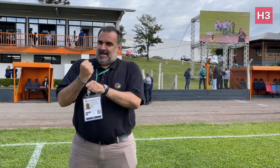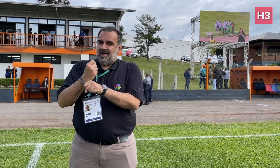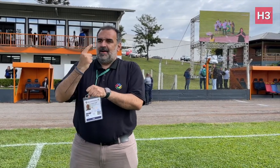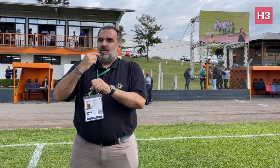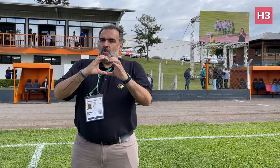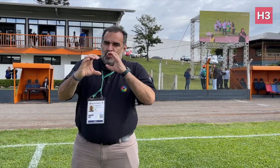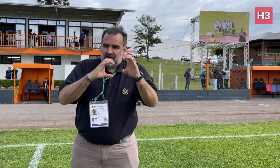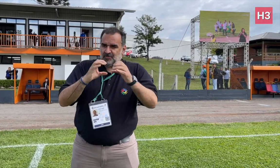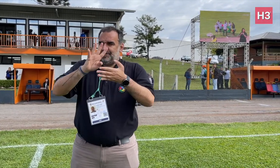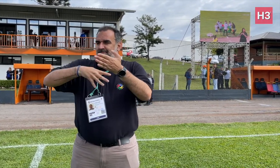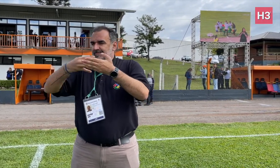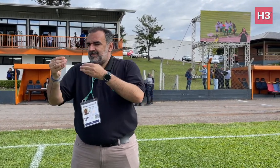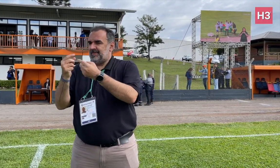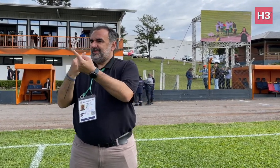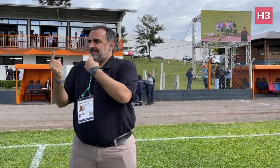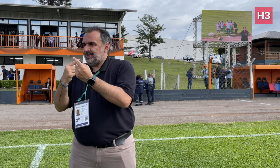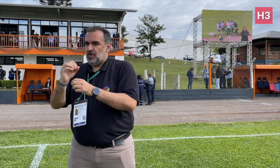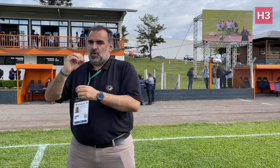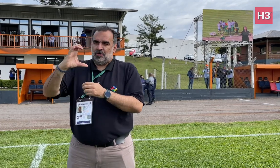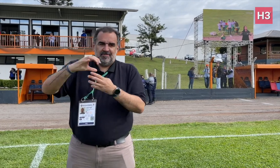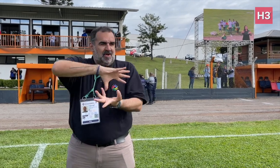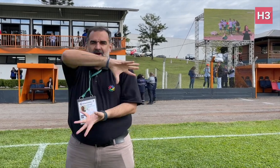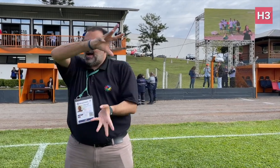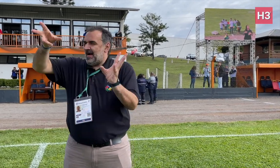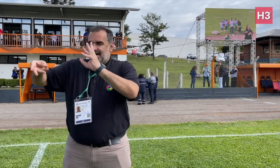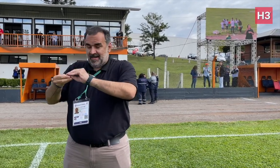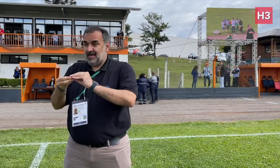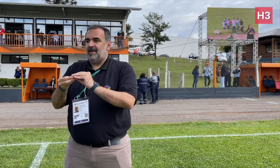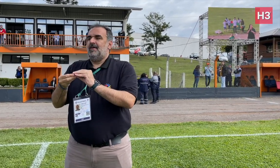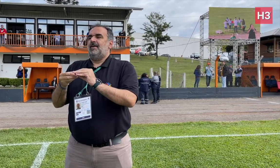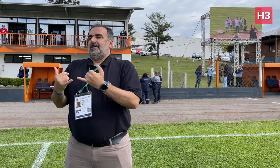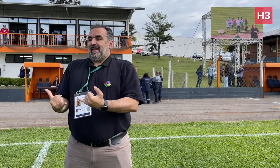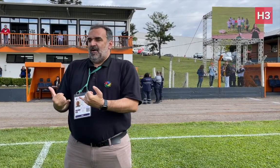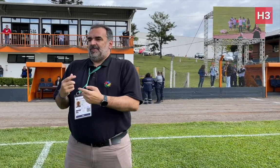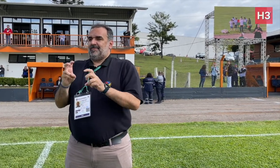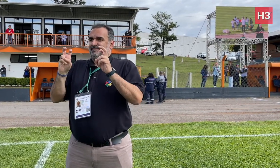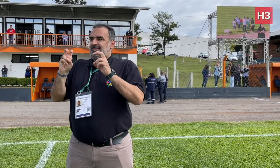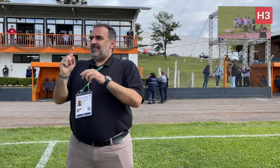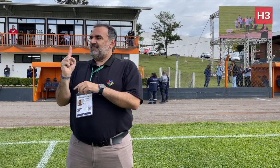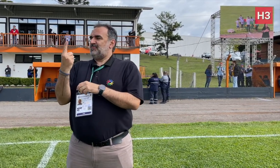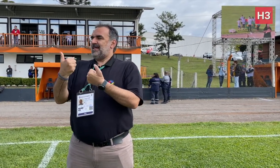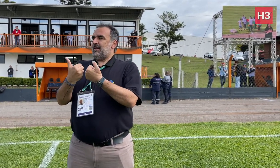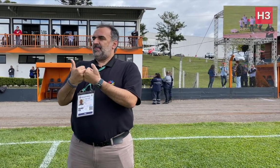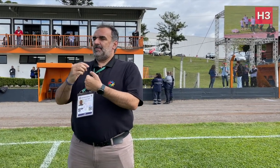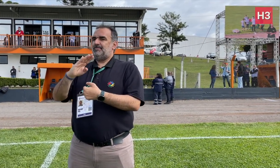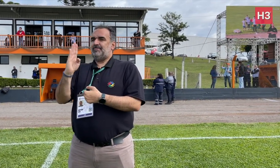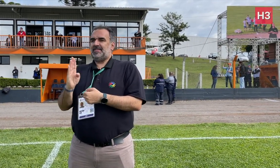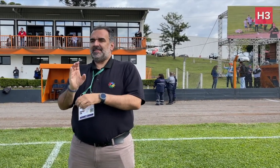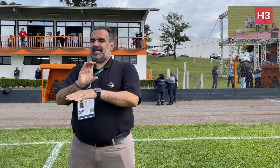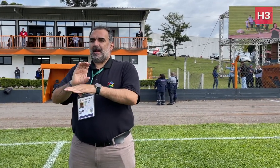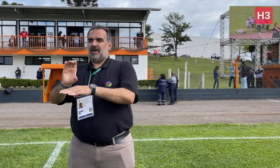I worked a long time with the committees to prepare for the Games. Today is the first day.